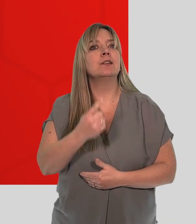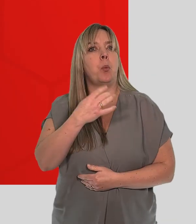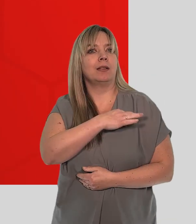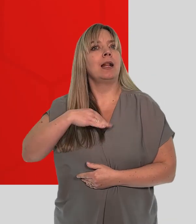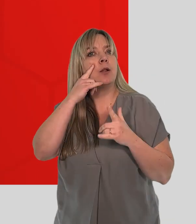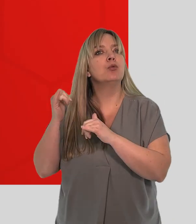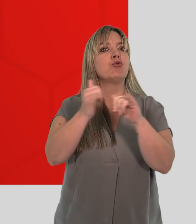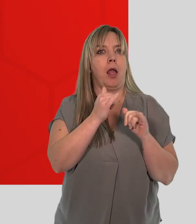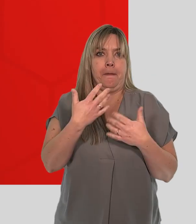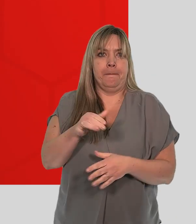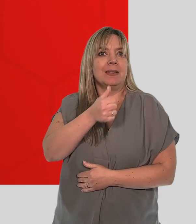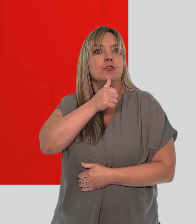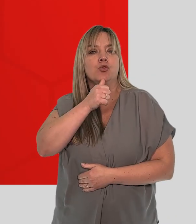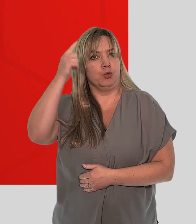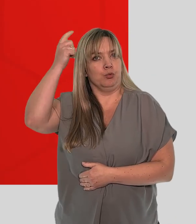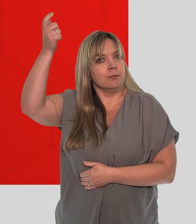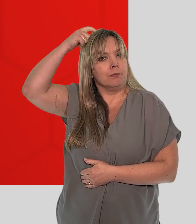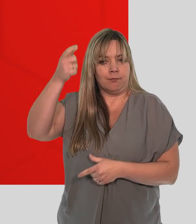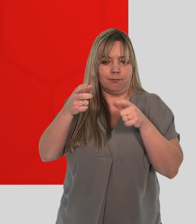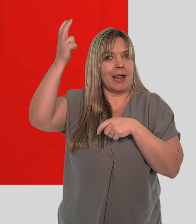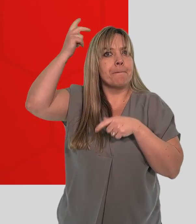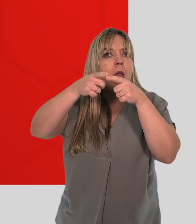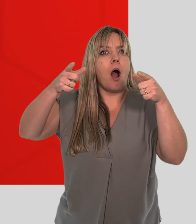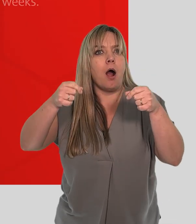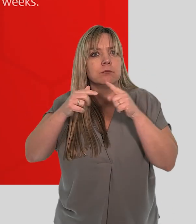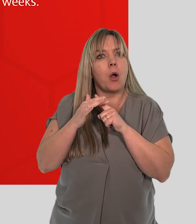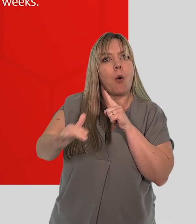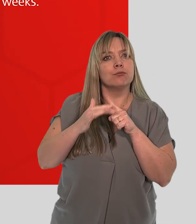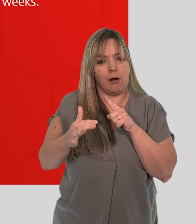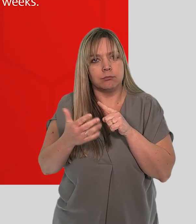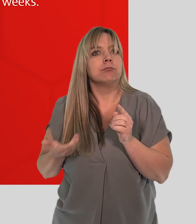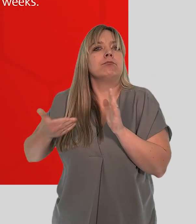of patients with recurrent glioblastoma. We did this procedure every three weeks.